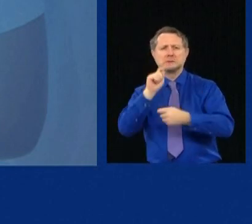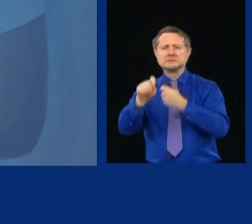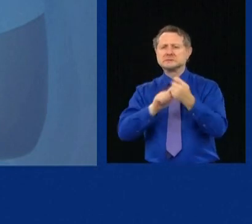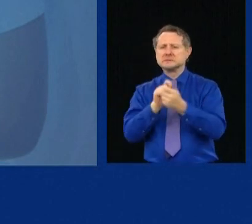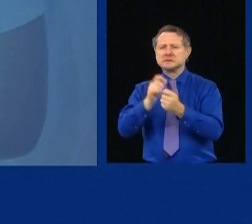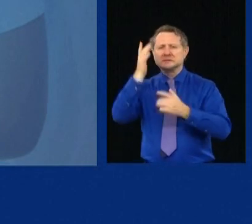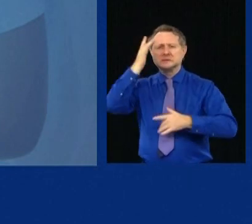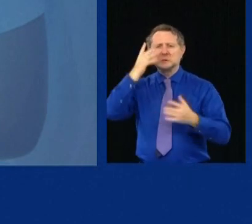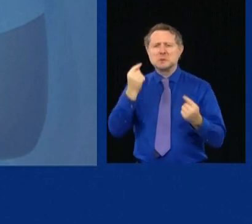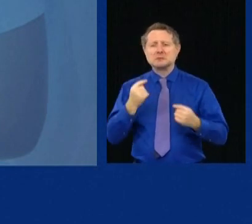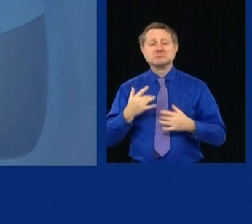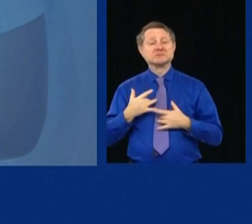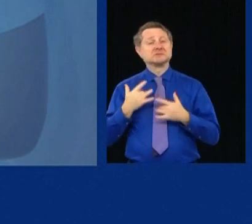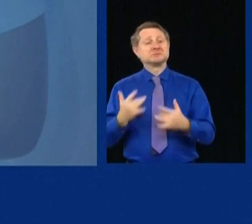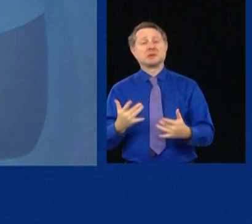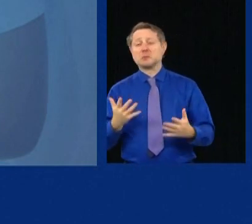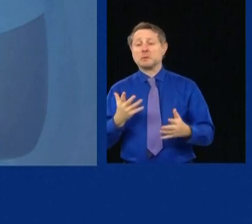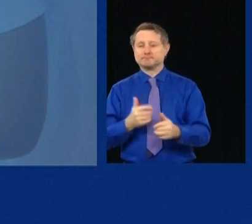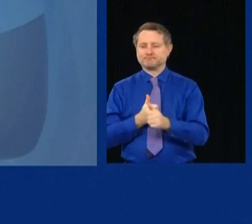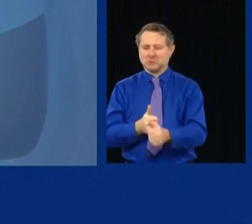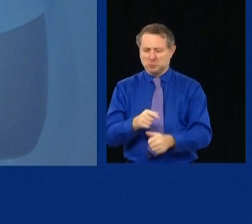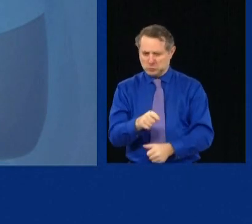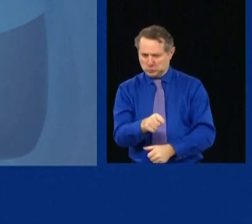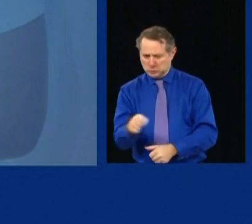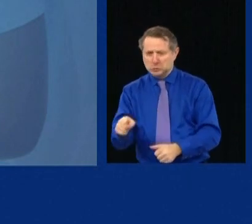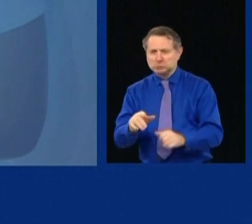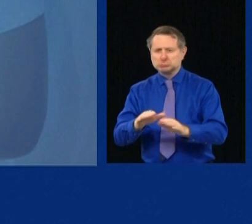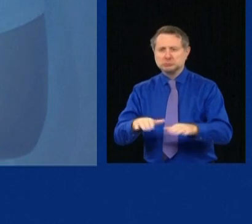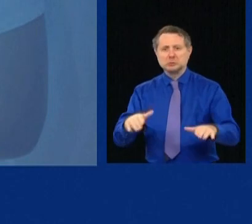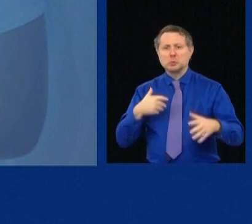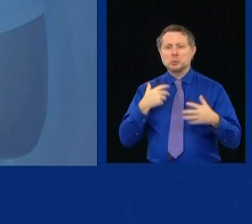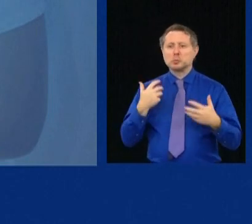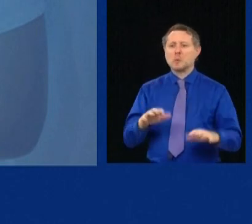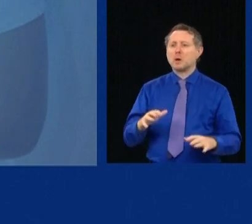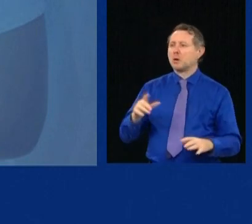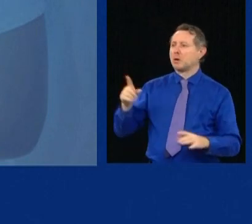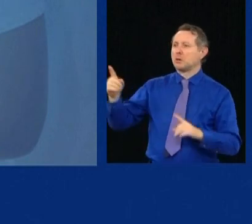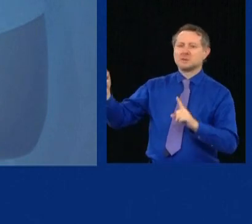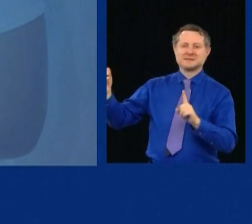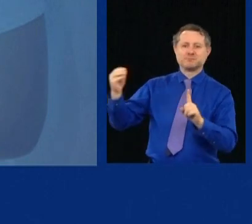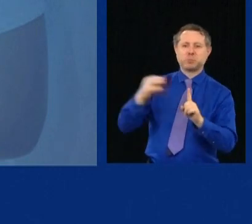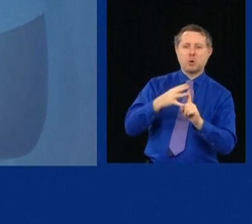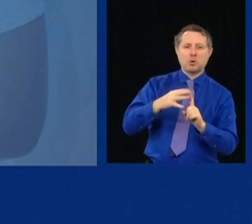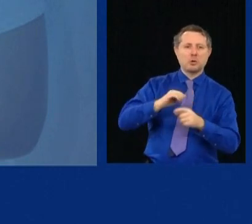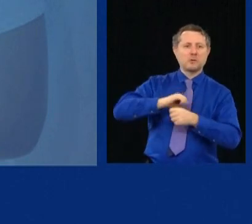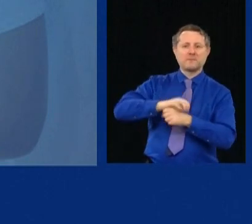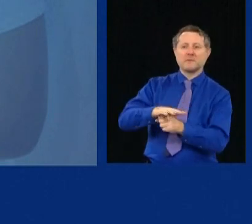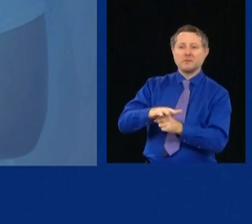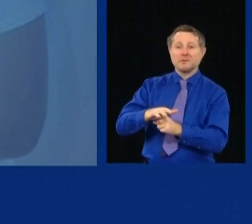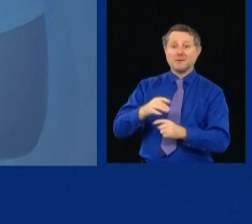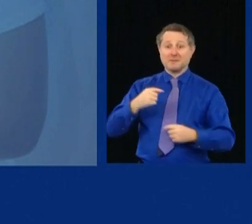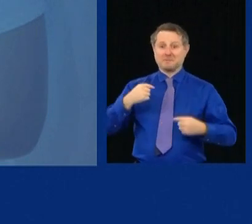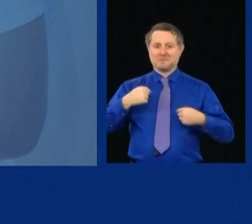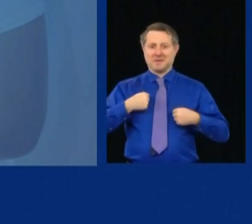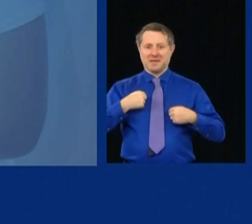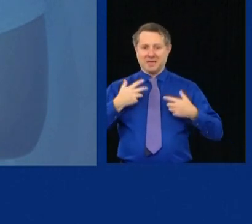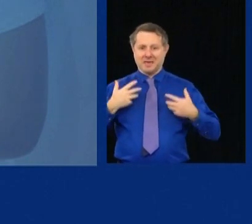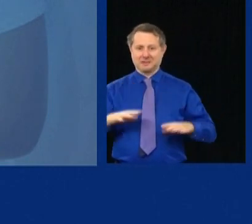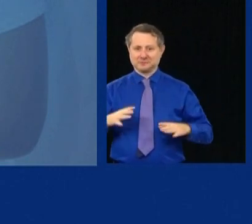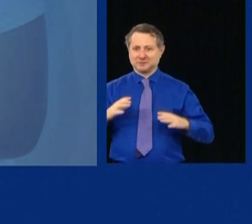OTHER SYMPTOMS THAT PARENTS SHOULD LOOK MORE. ALSO IT TENDS TO PRESENT IN